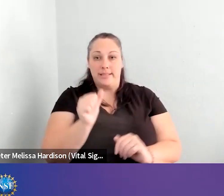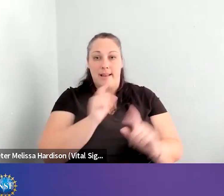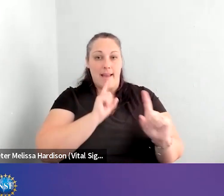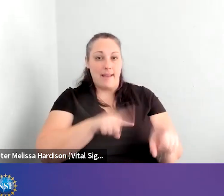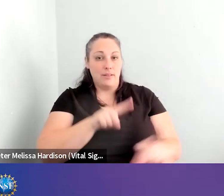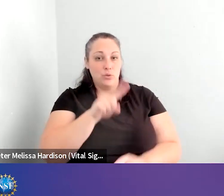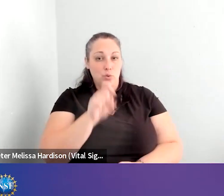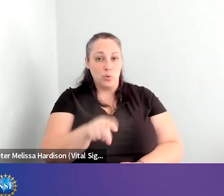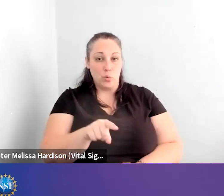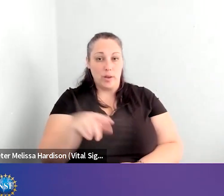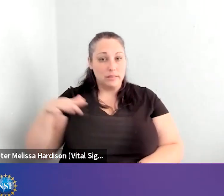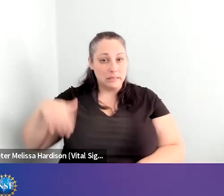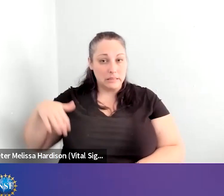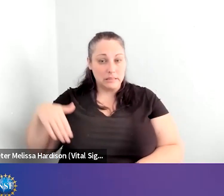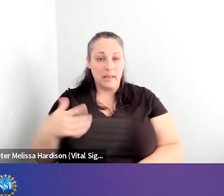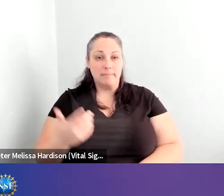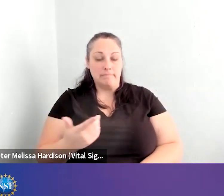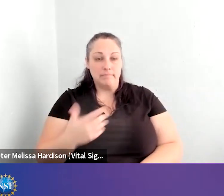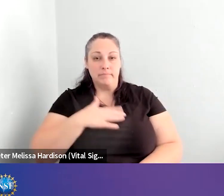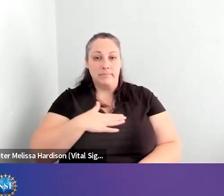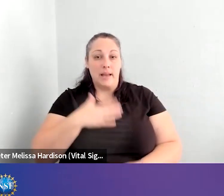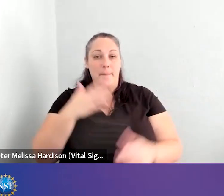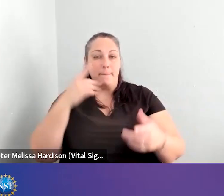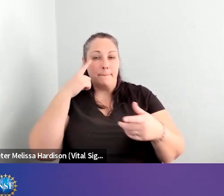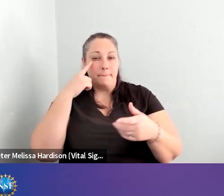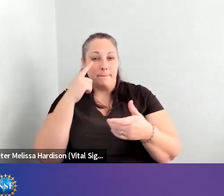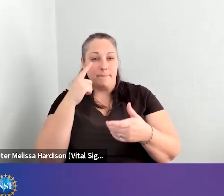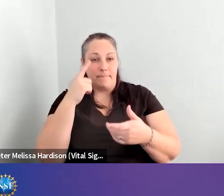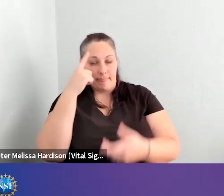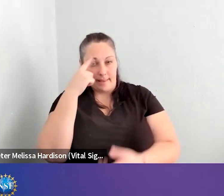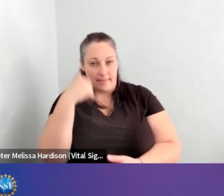I believe in the chat they put links to some FAQs,